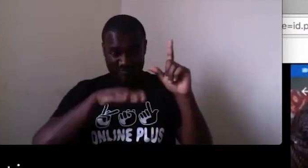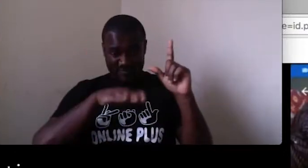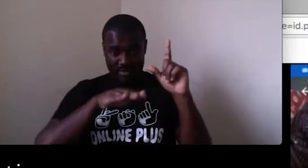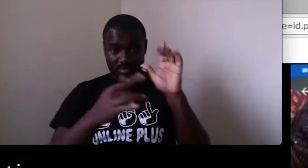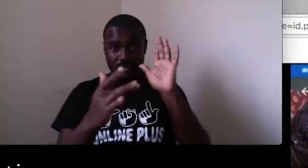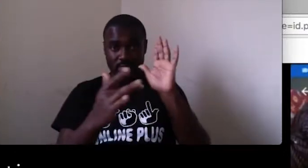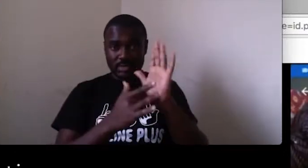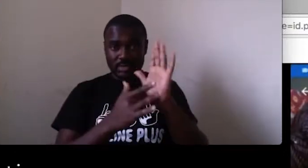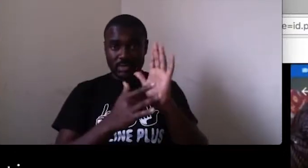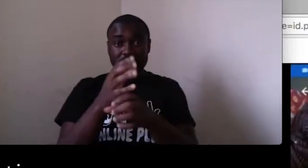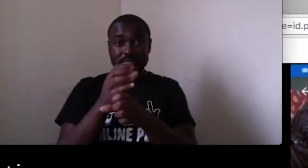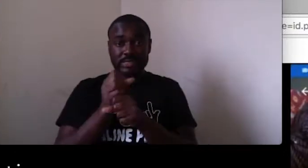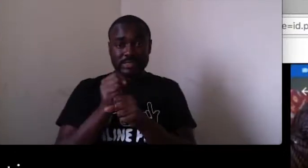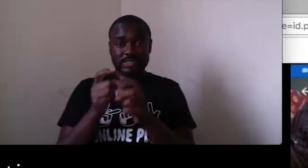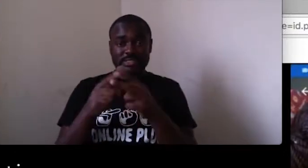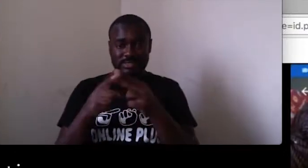That's where you find it